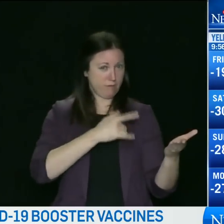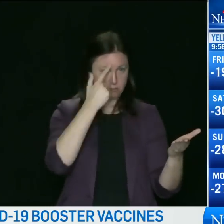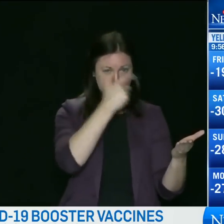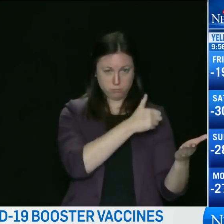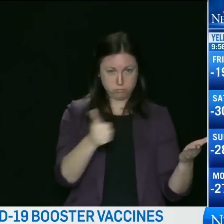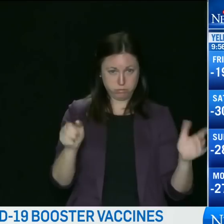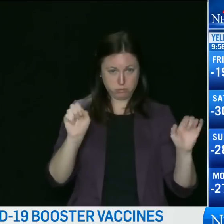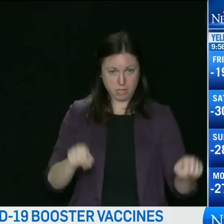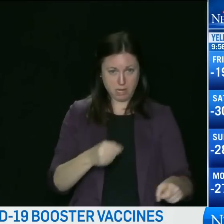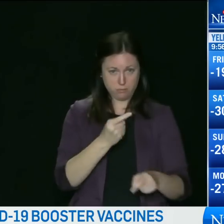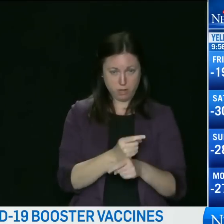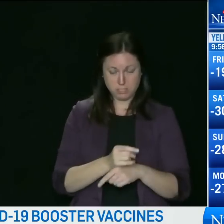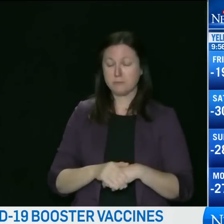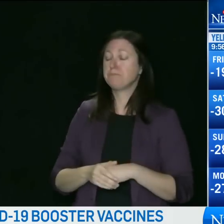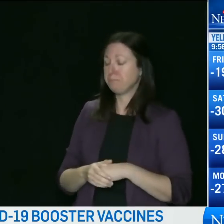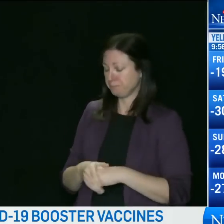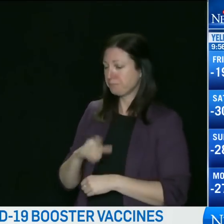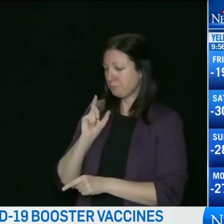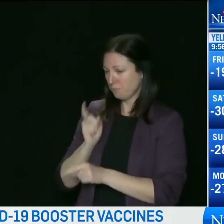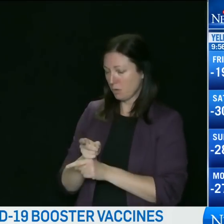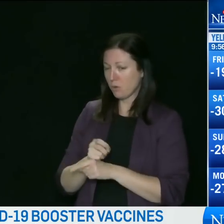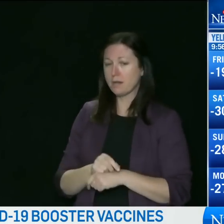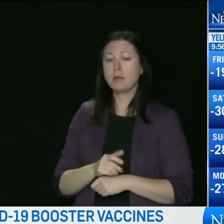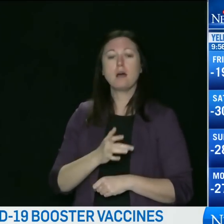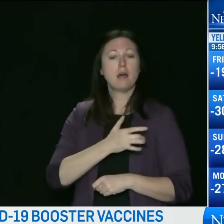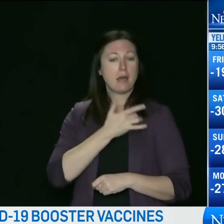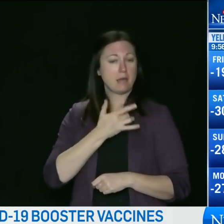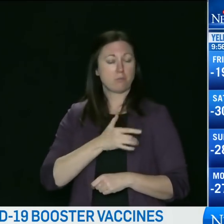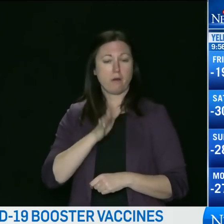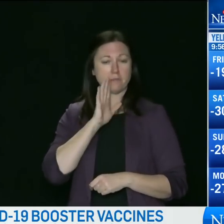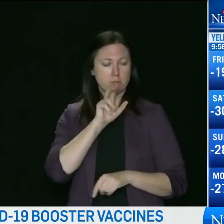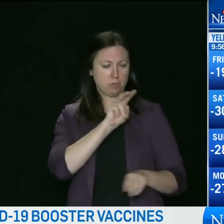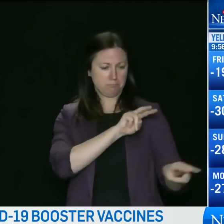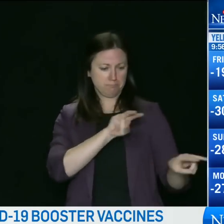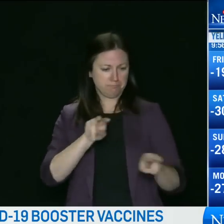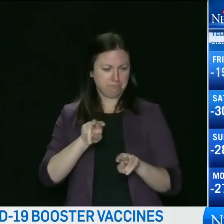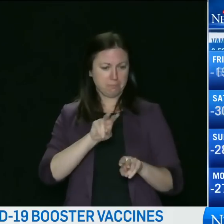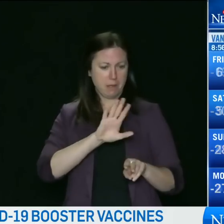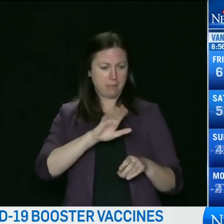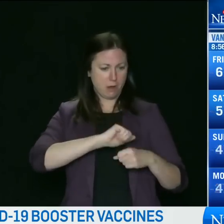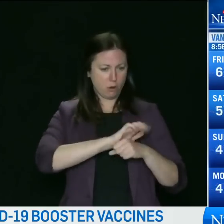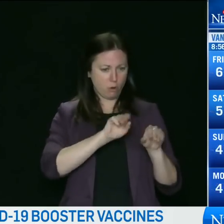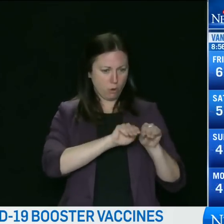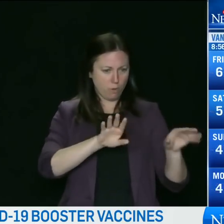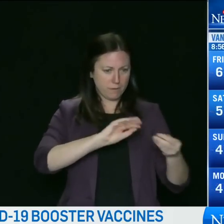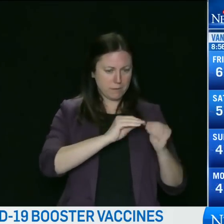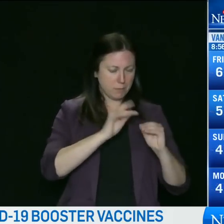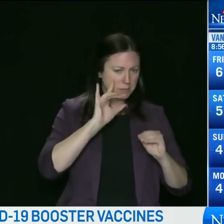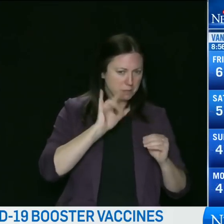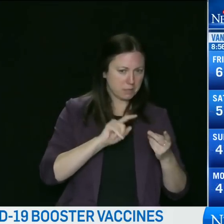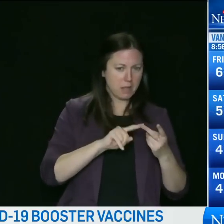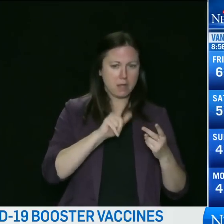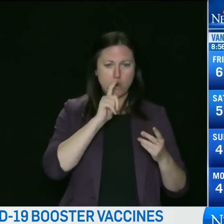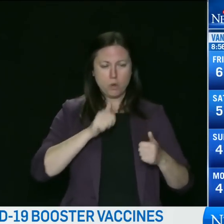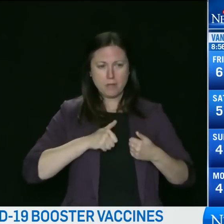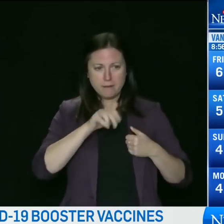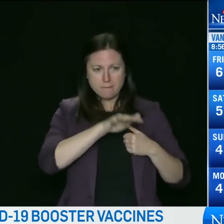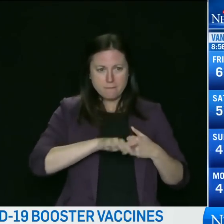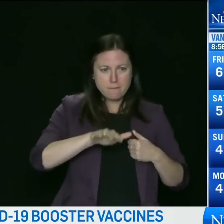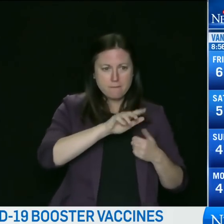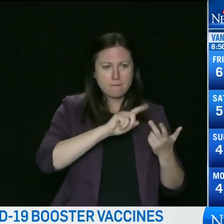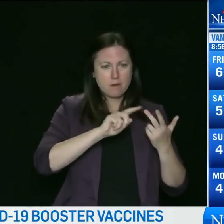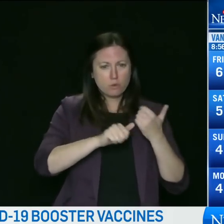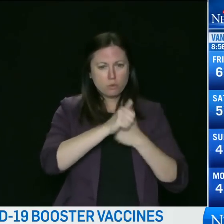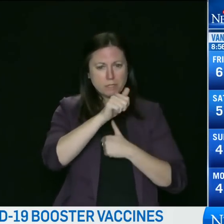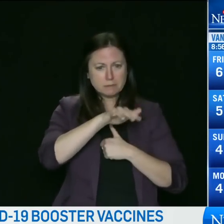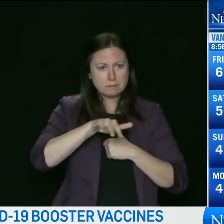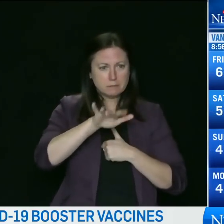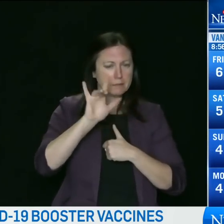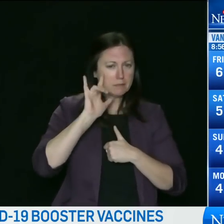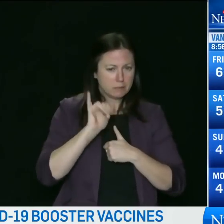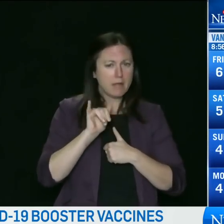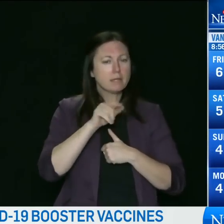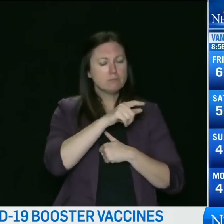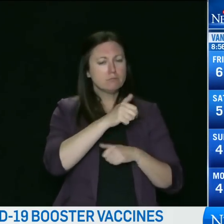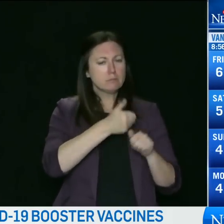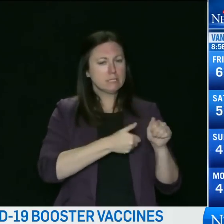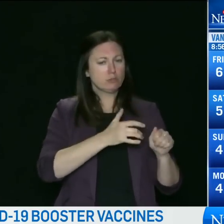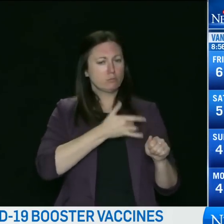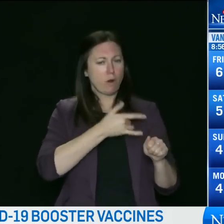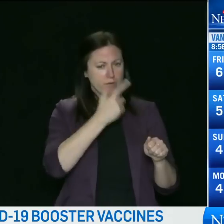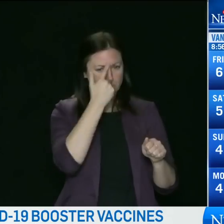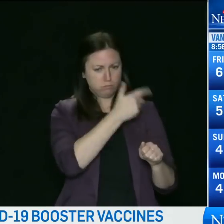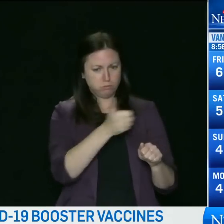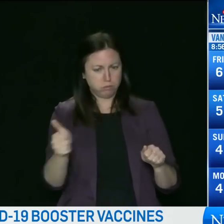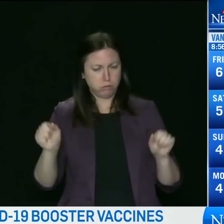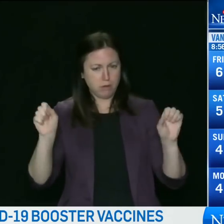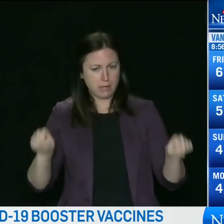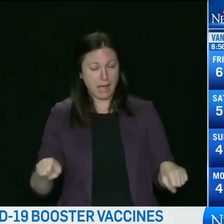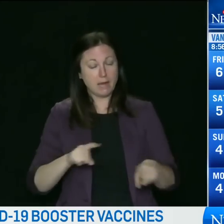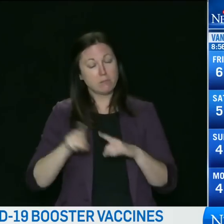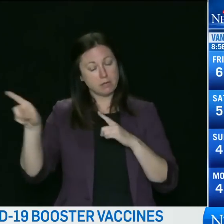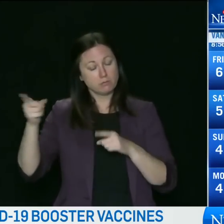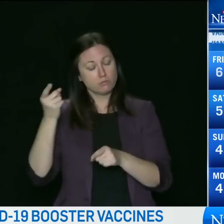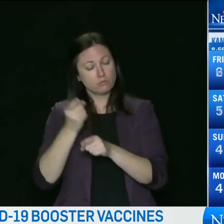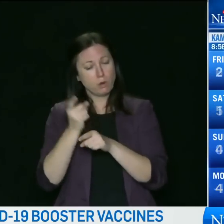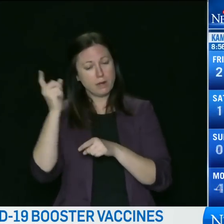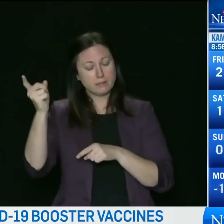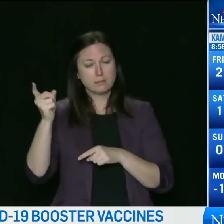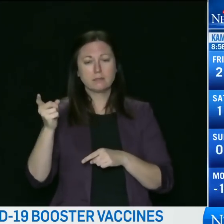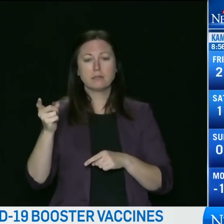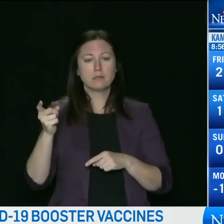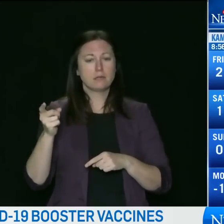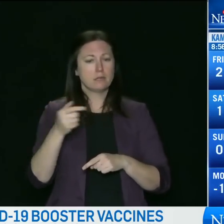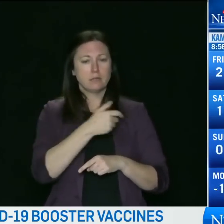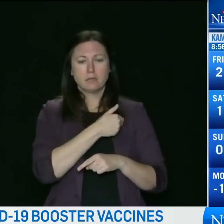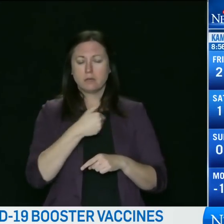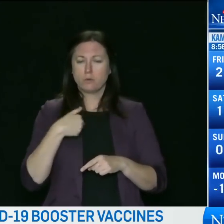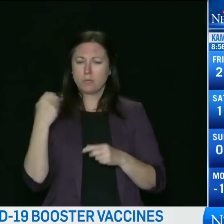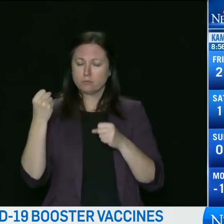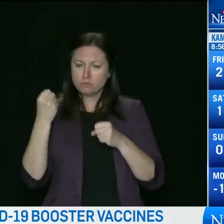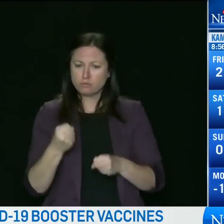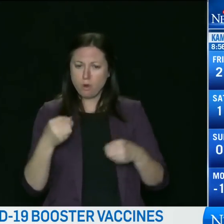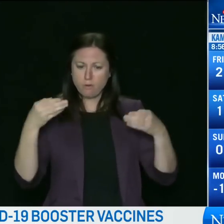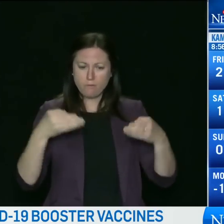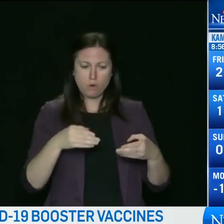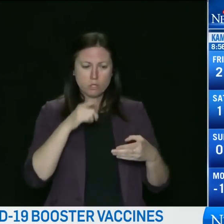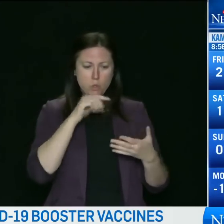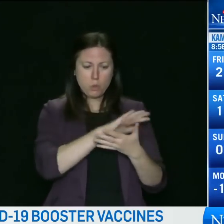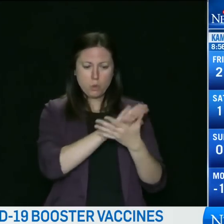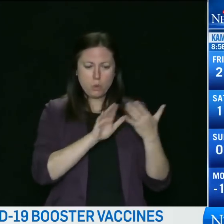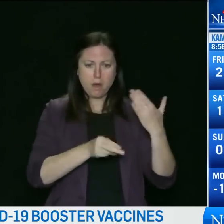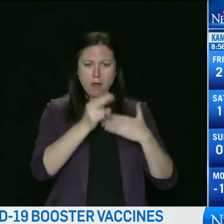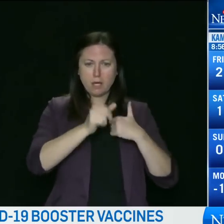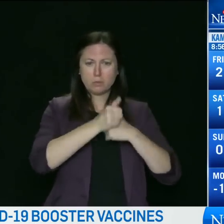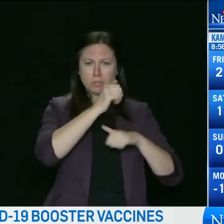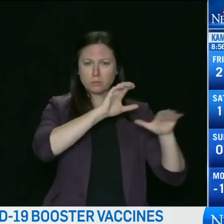THAT WERE MENTIONED EARLIER.